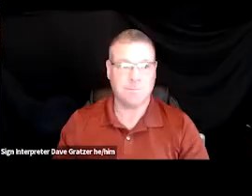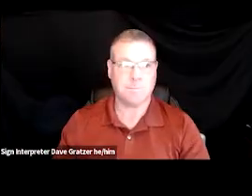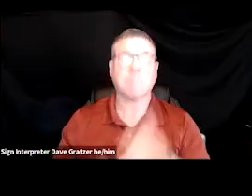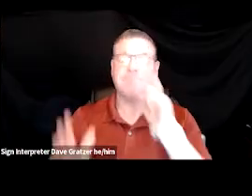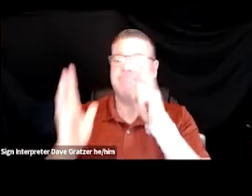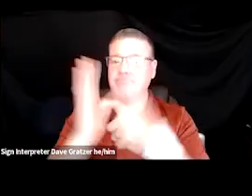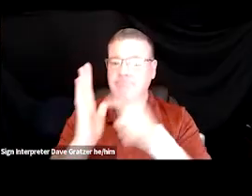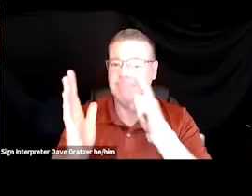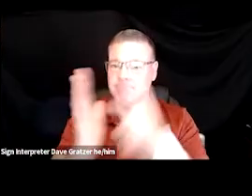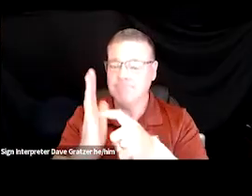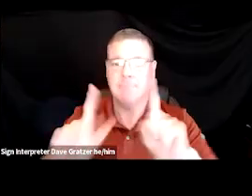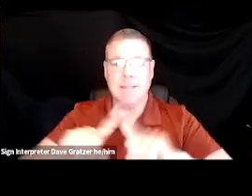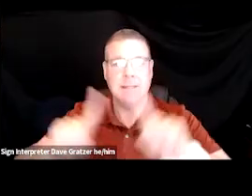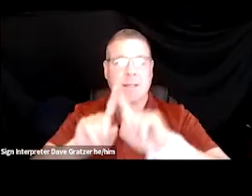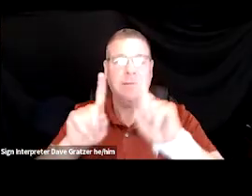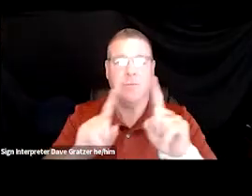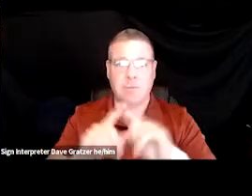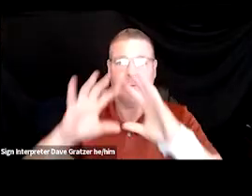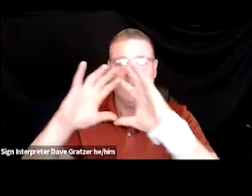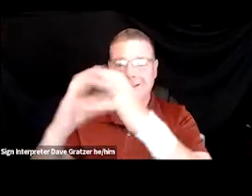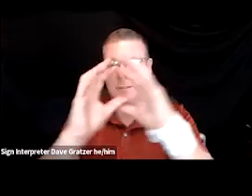these different buckets, if you will,